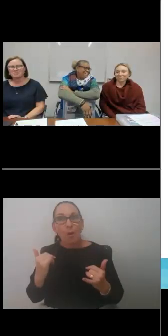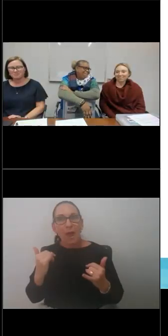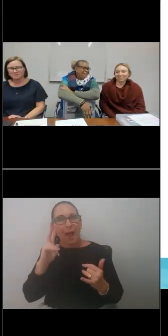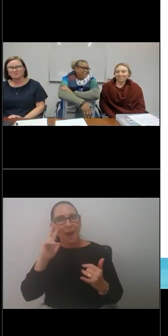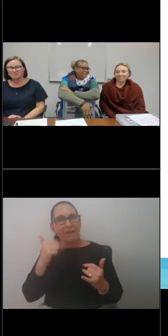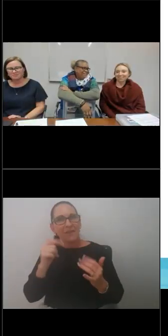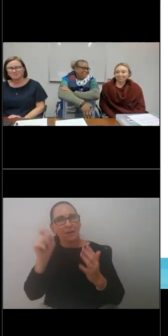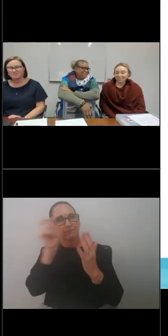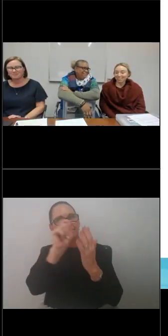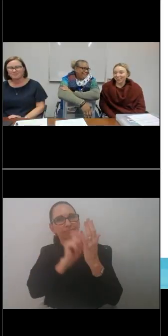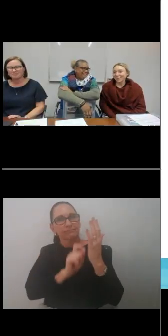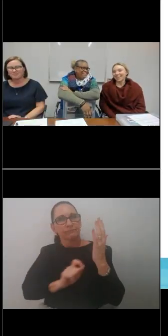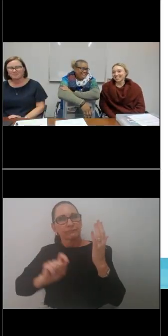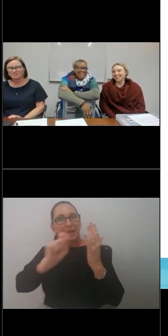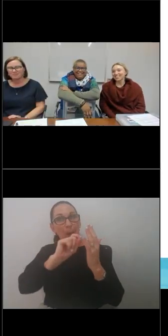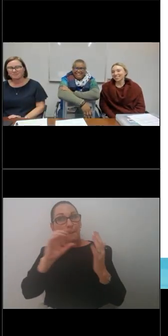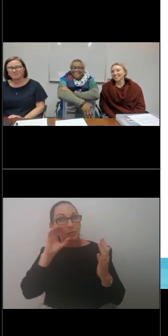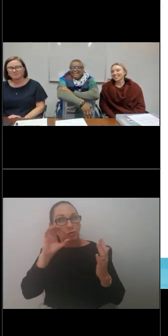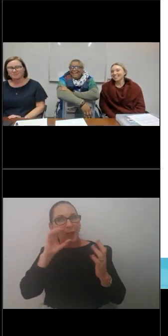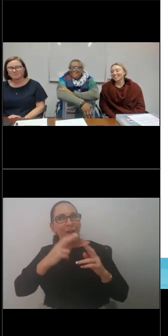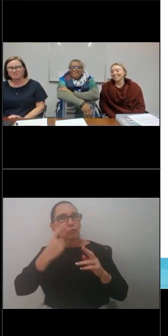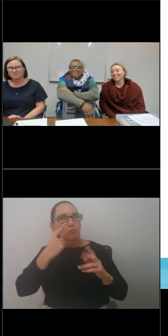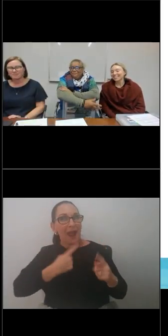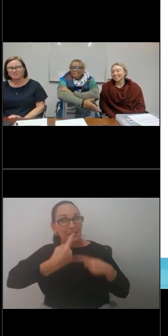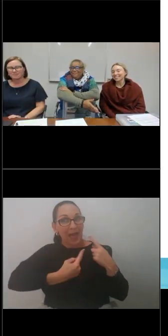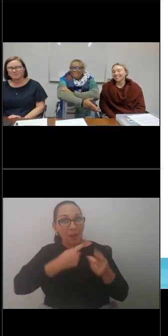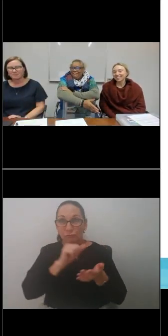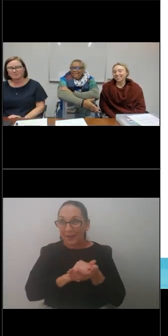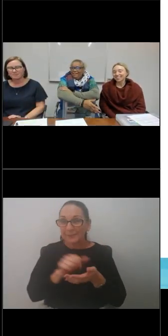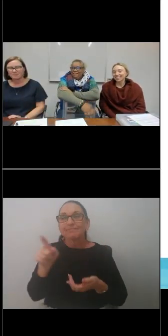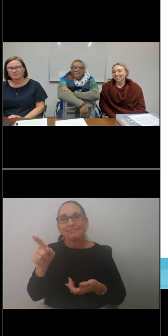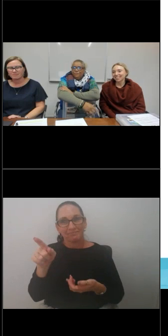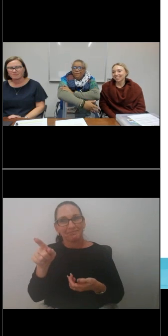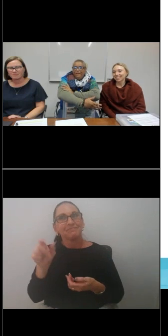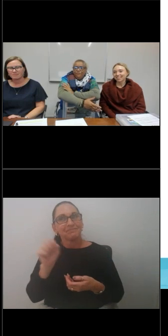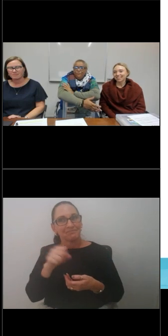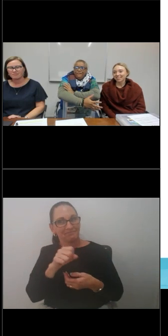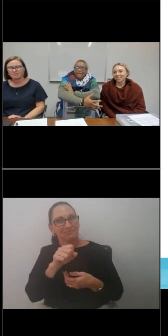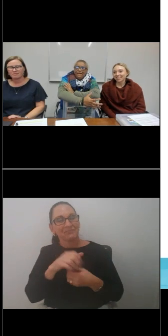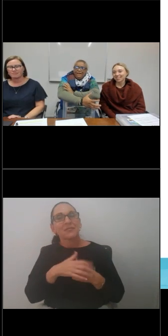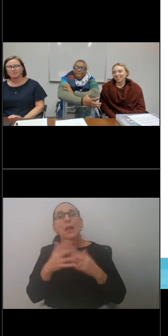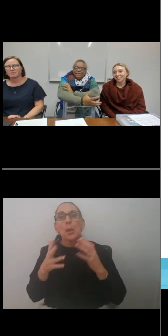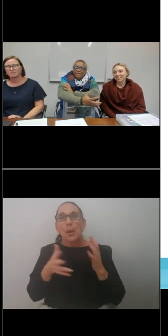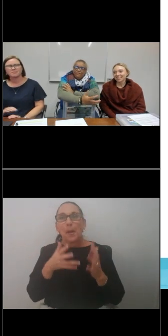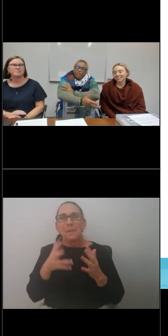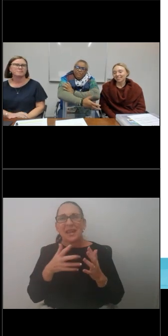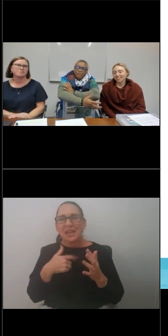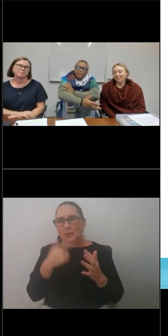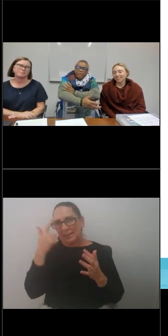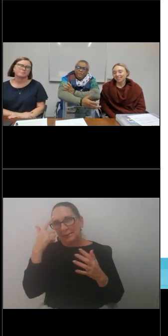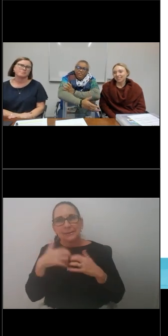right Courtney yes yes and so what what they found is well how can we have a a structure or picture